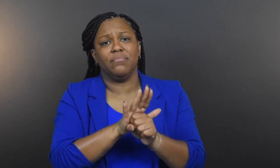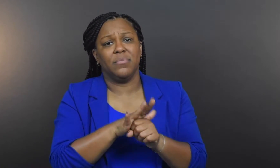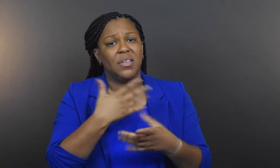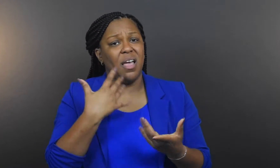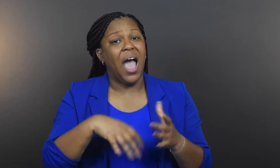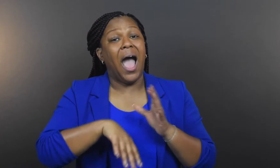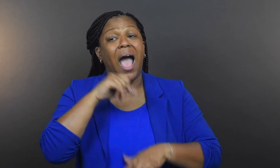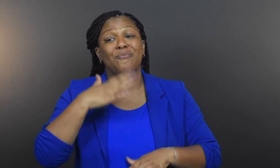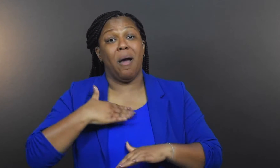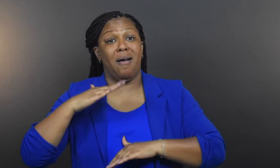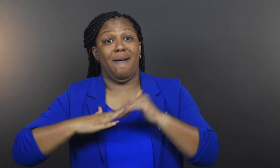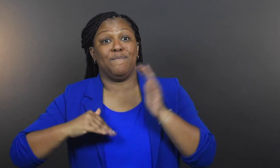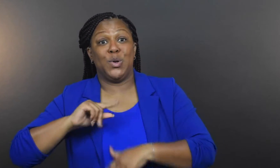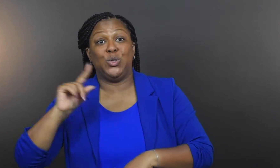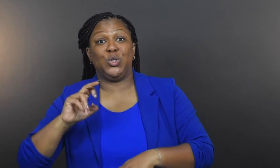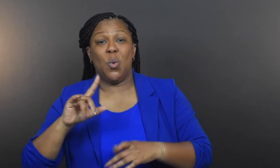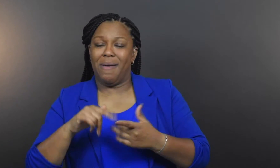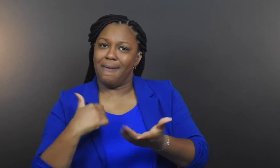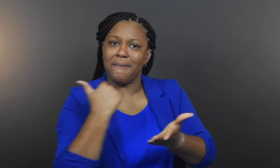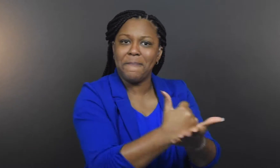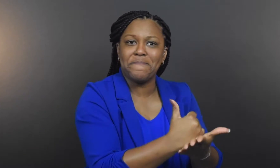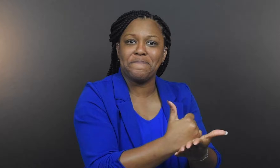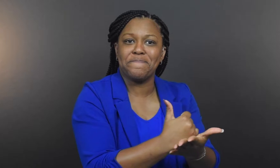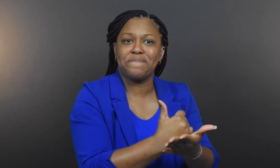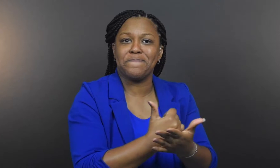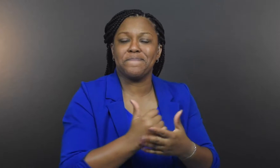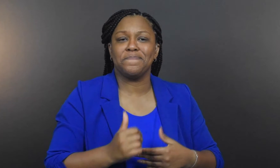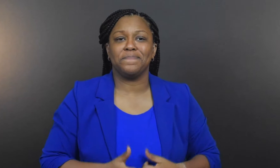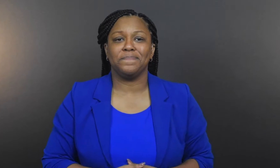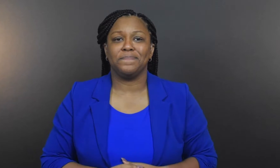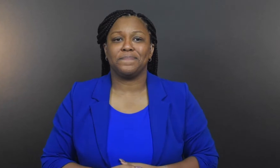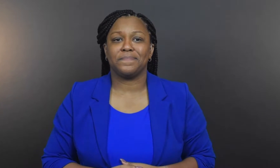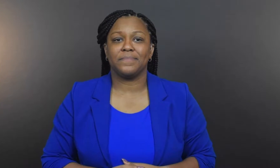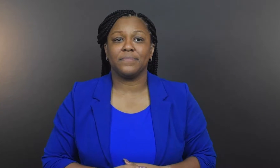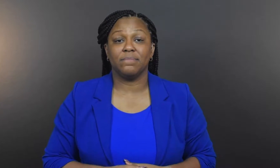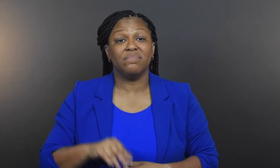zone,” Kellie recalls.